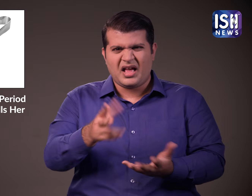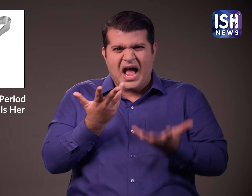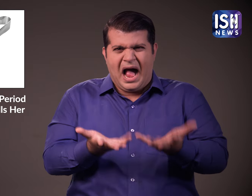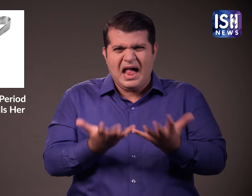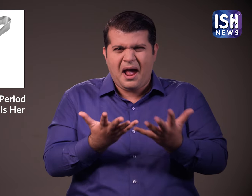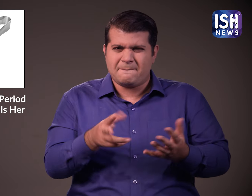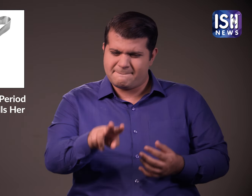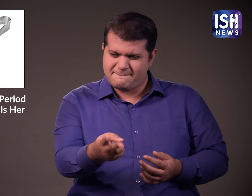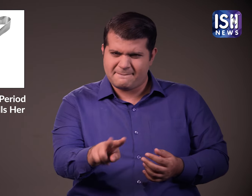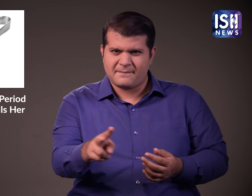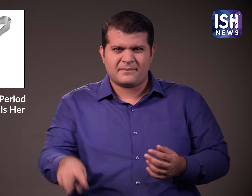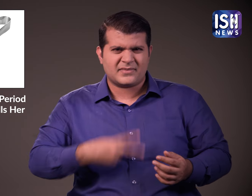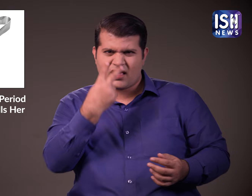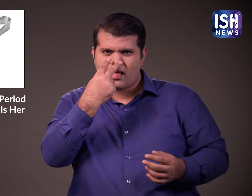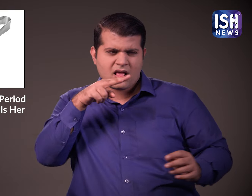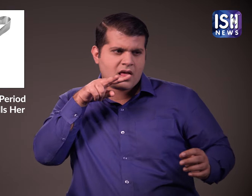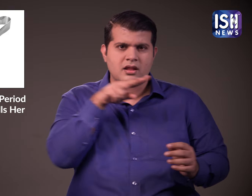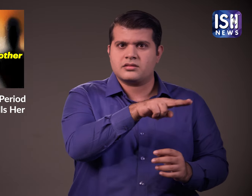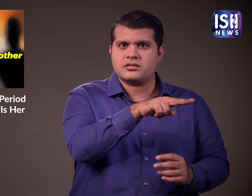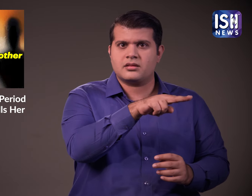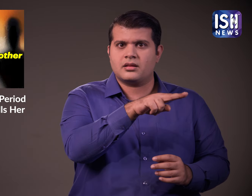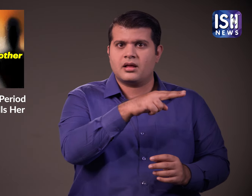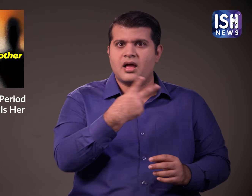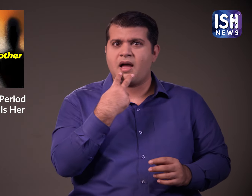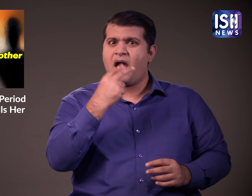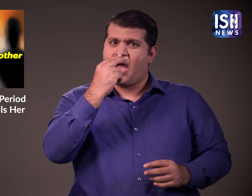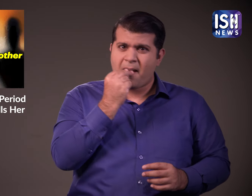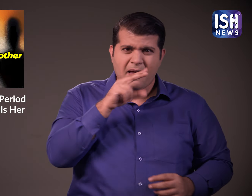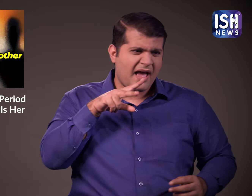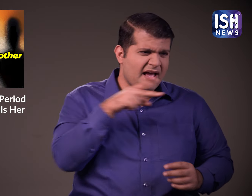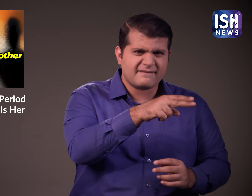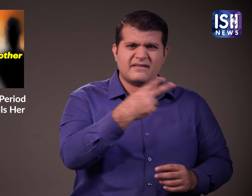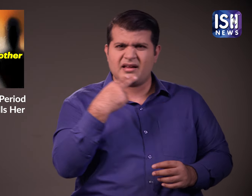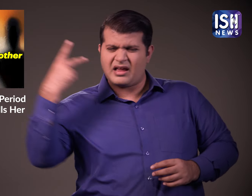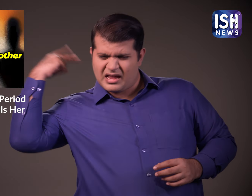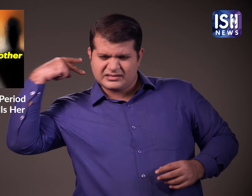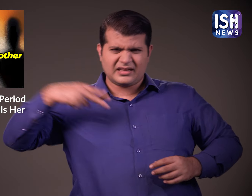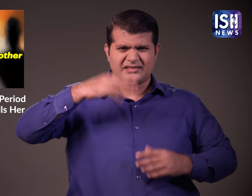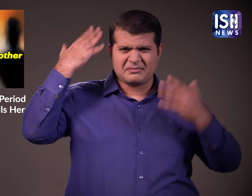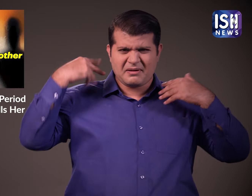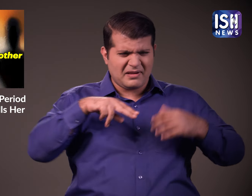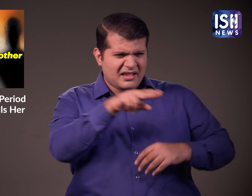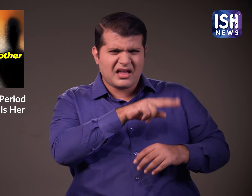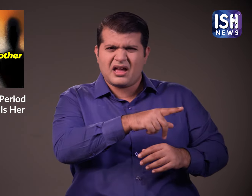He burned her delicate skin, leaving her with burn wounds that covered her mouth, back, and other parts of her body.